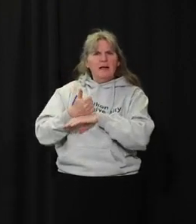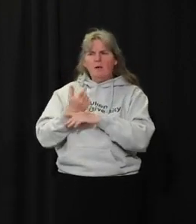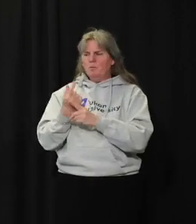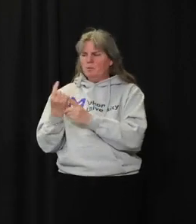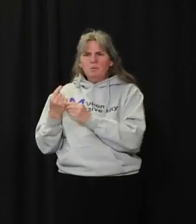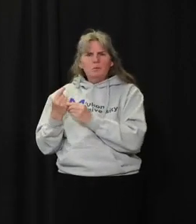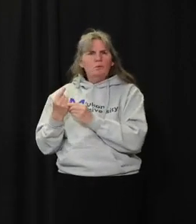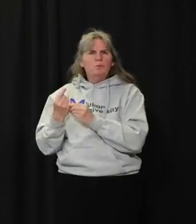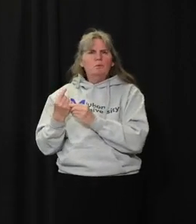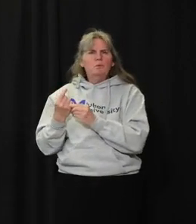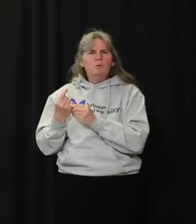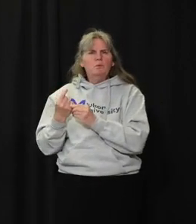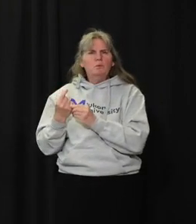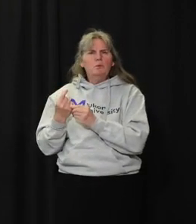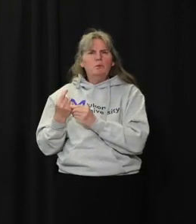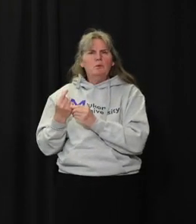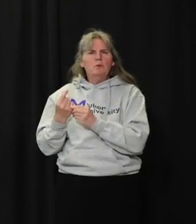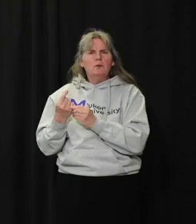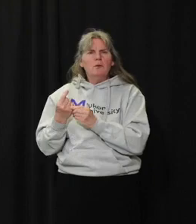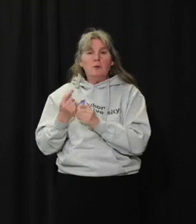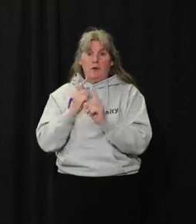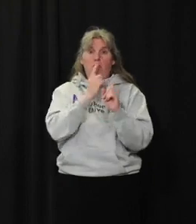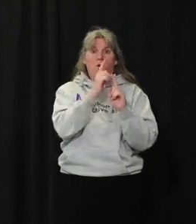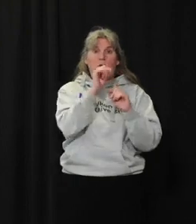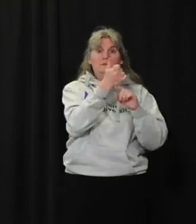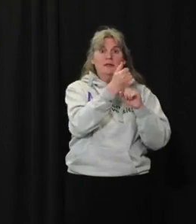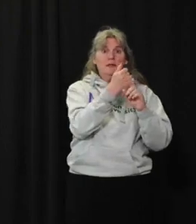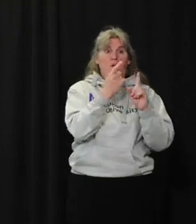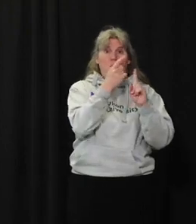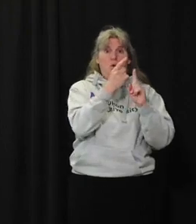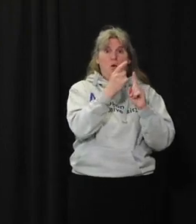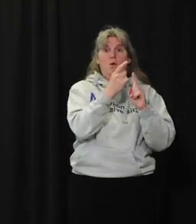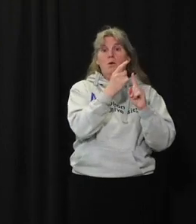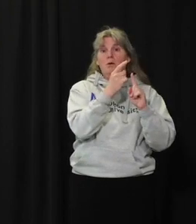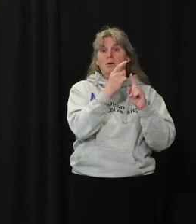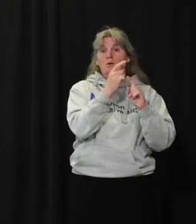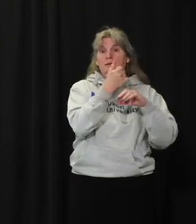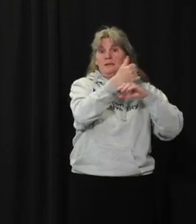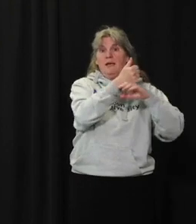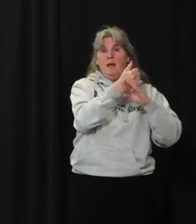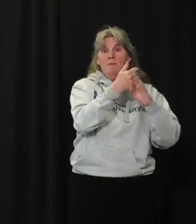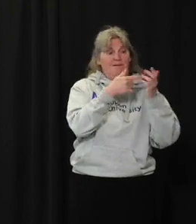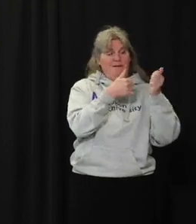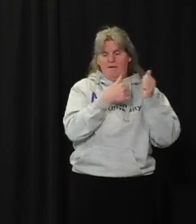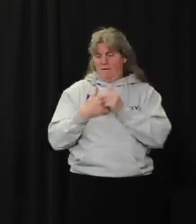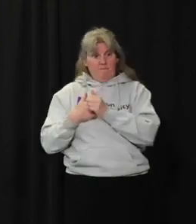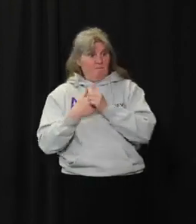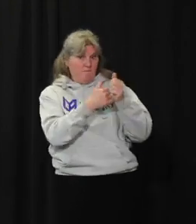look at the pillars and the goals that we want to see set for healthy businesses.